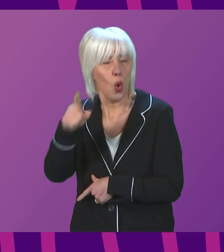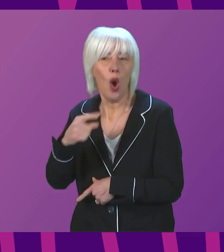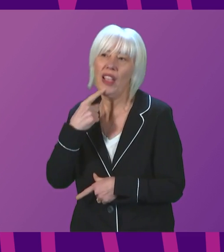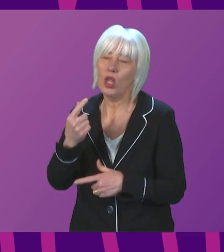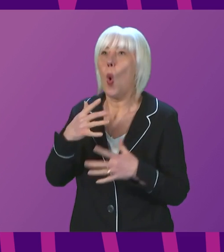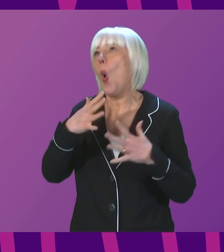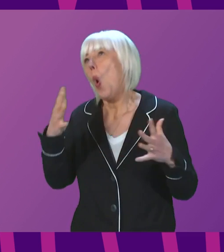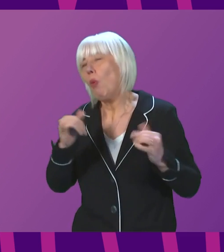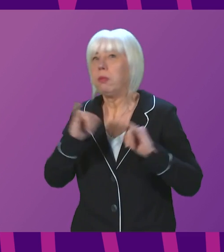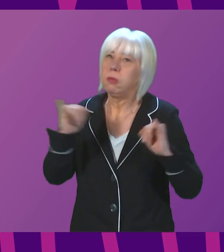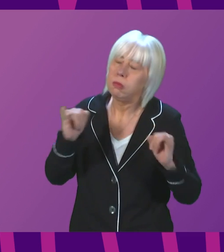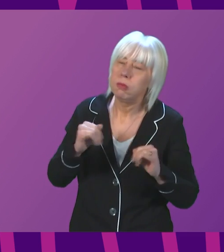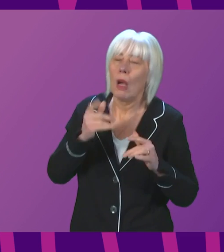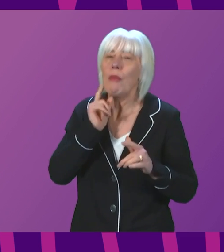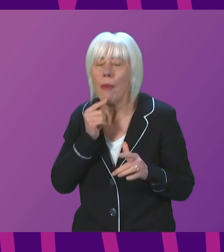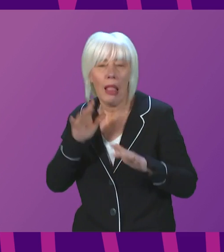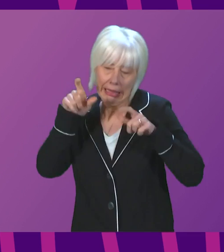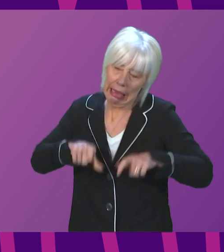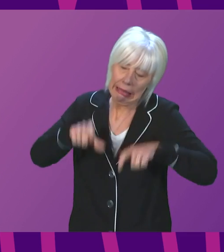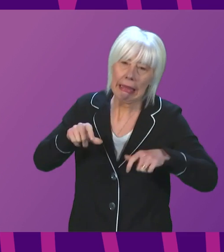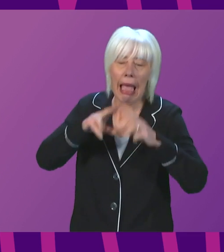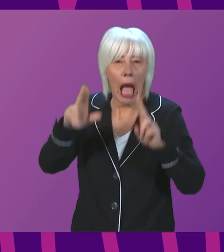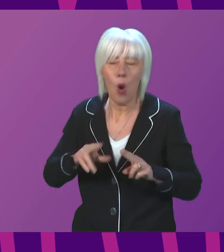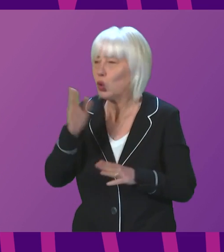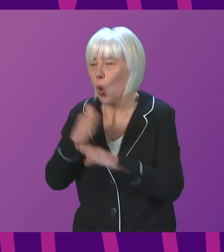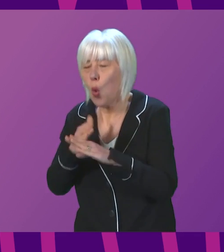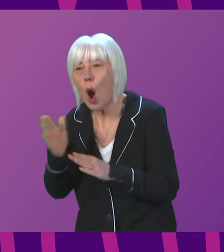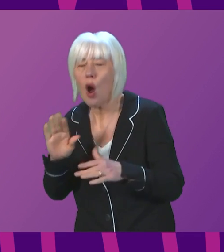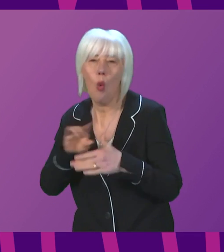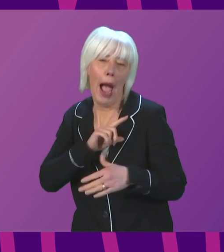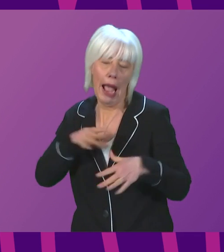of cases and urging people not to go out of their house or to work.